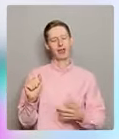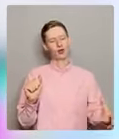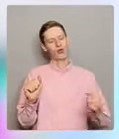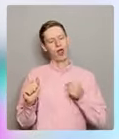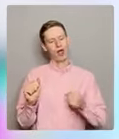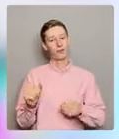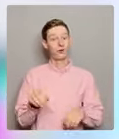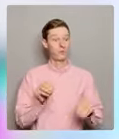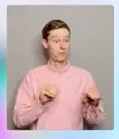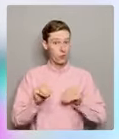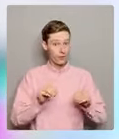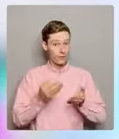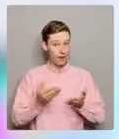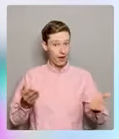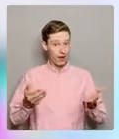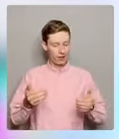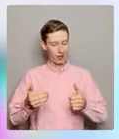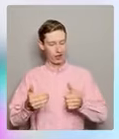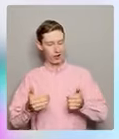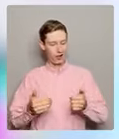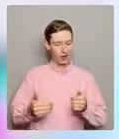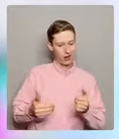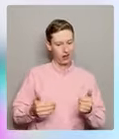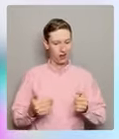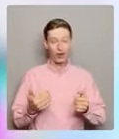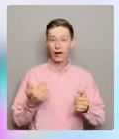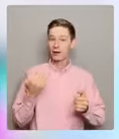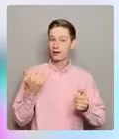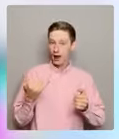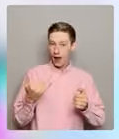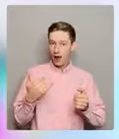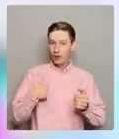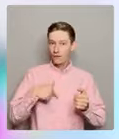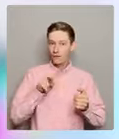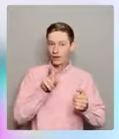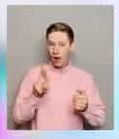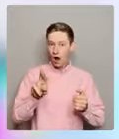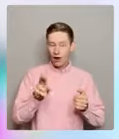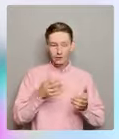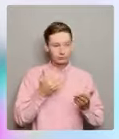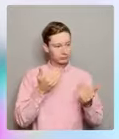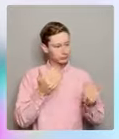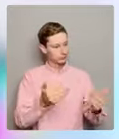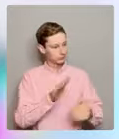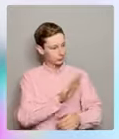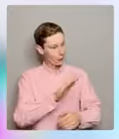and when you wanna move the item, you have to use an analog stick. Now we're asking players, you know,